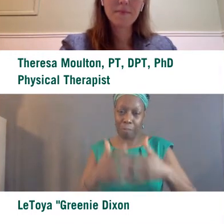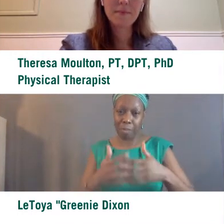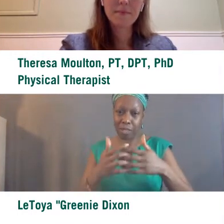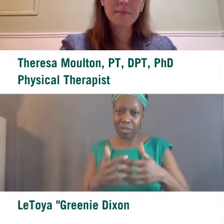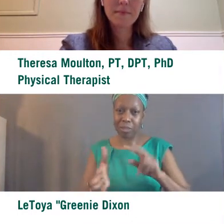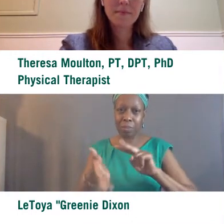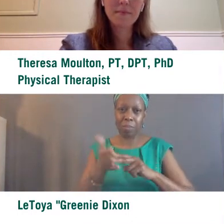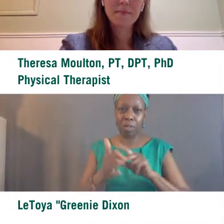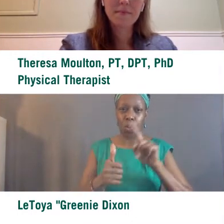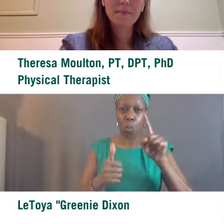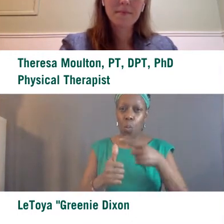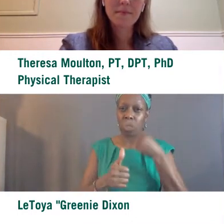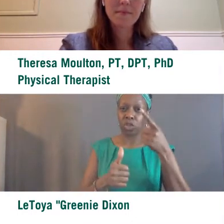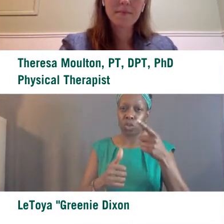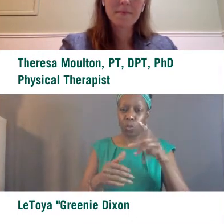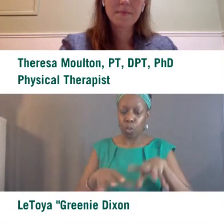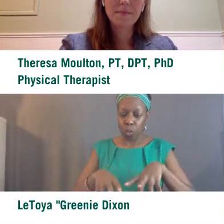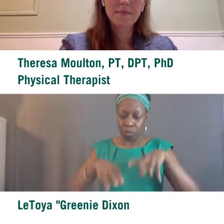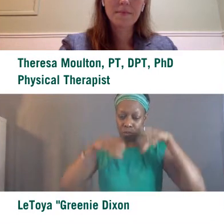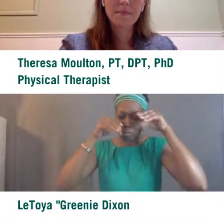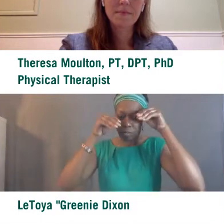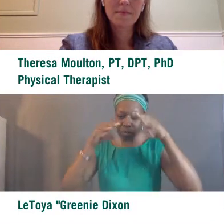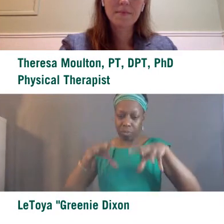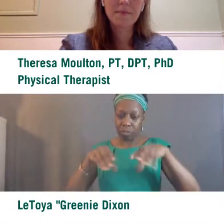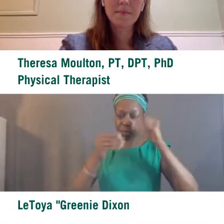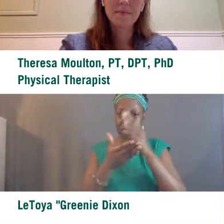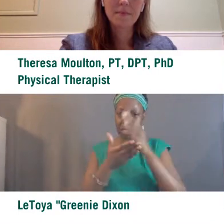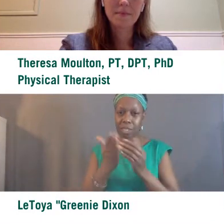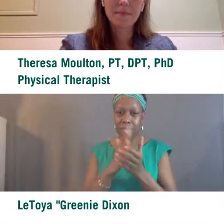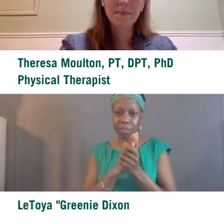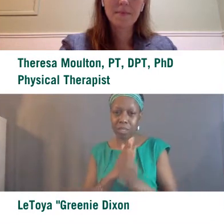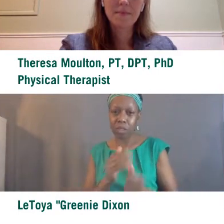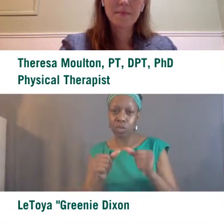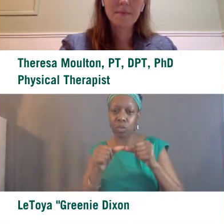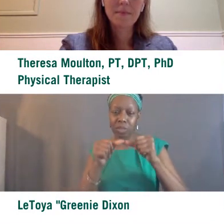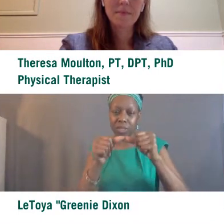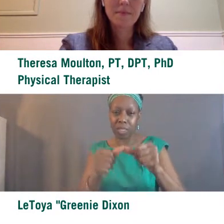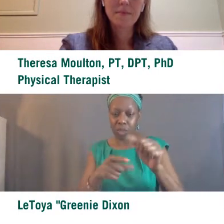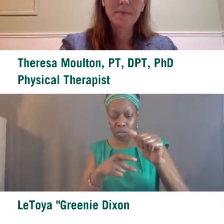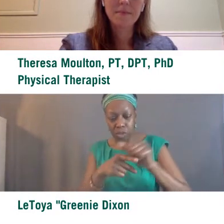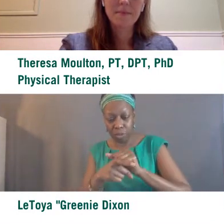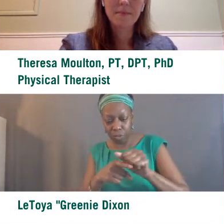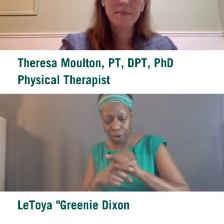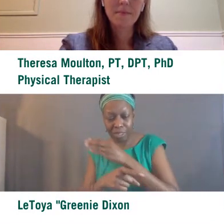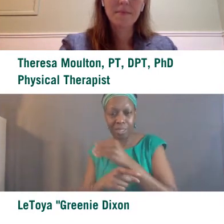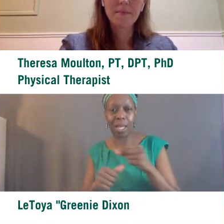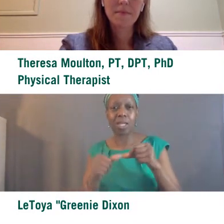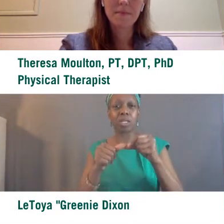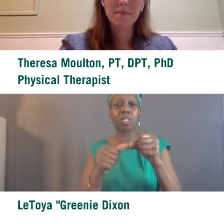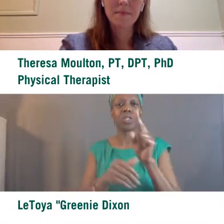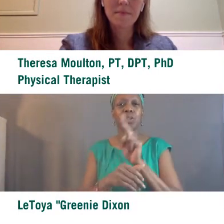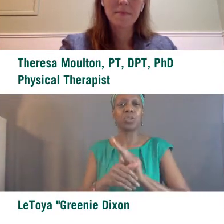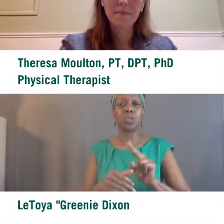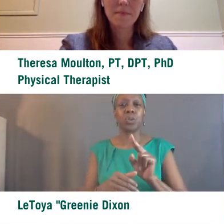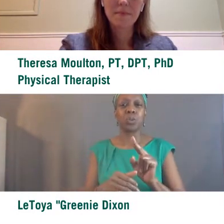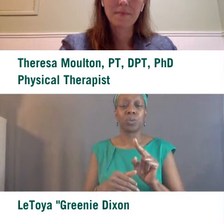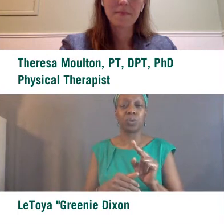you're continuing to practice, and continuing to use them. And I think that the brain does act